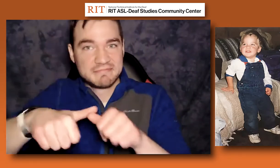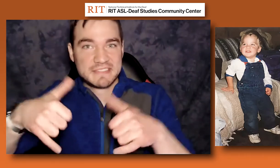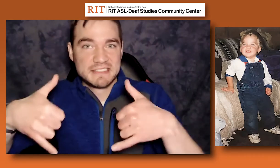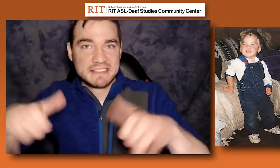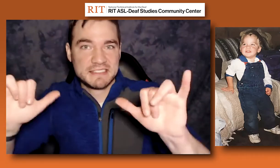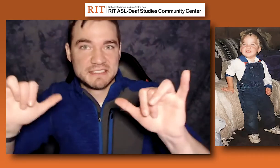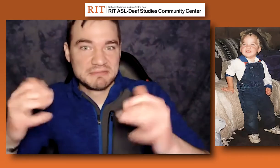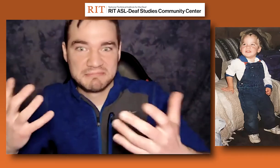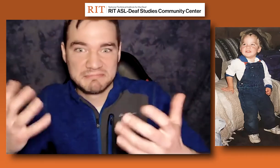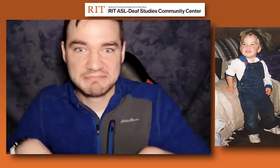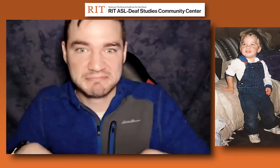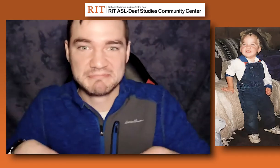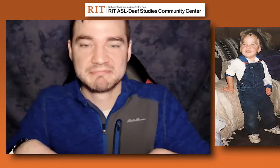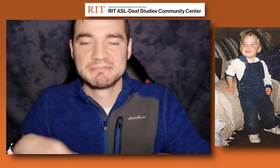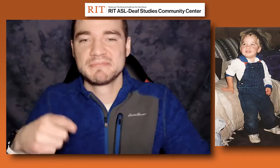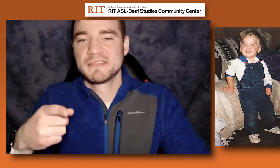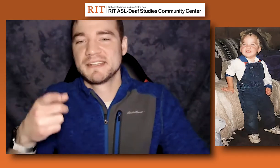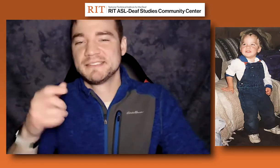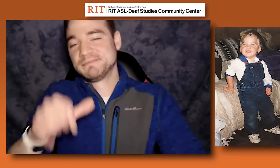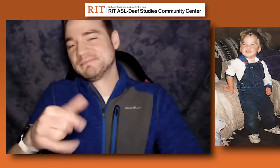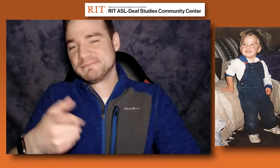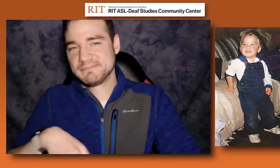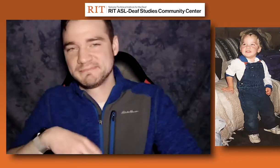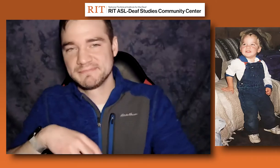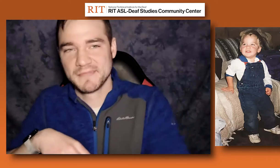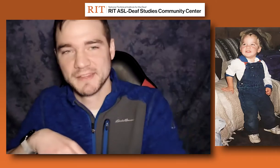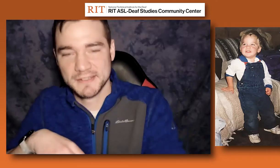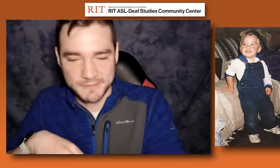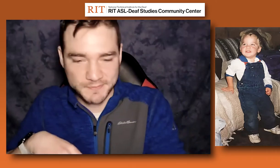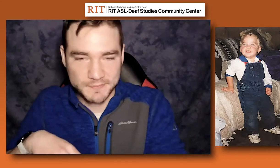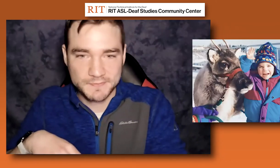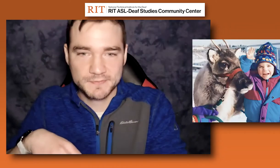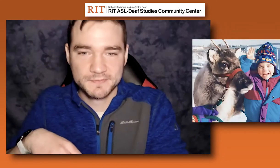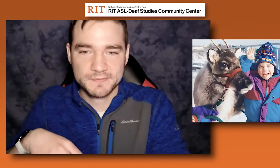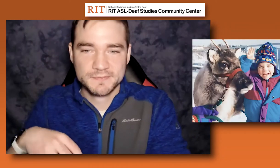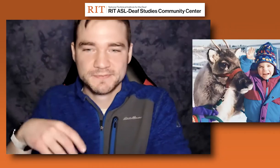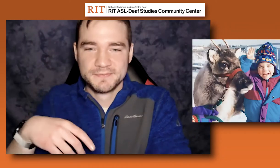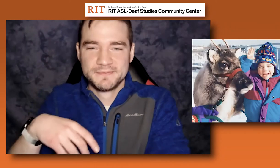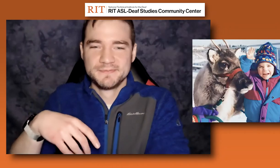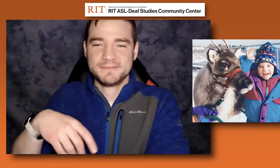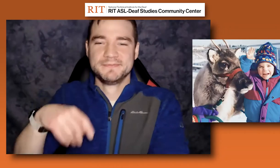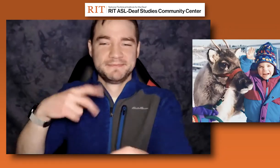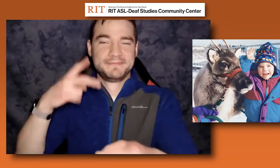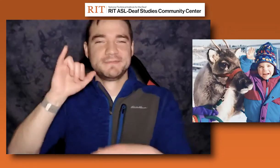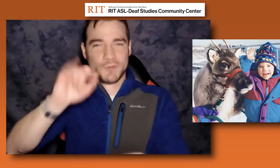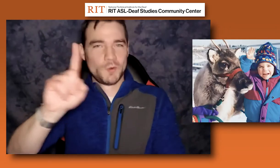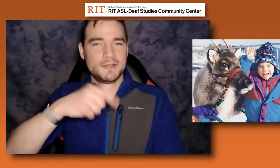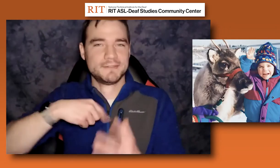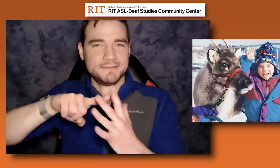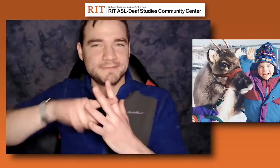don't remember any of it, so I just wanted to show that to you. So here's another picture.